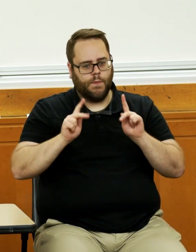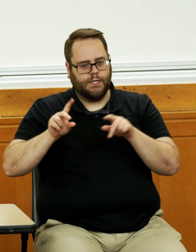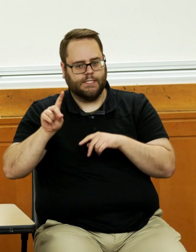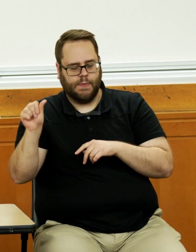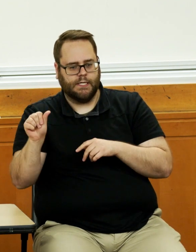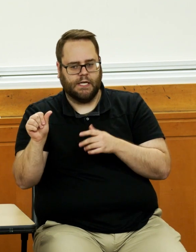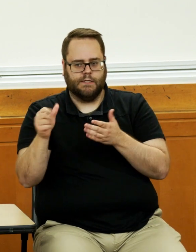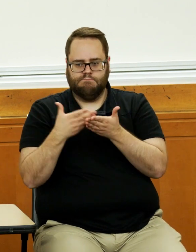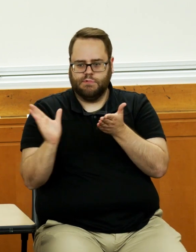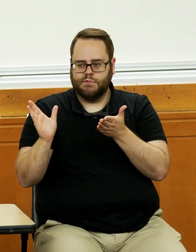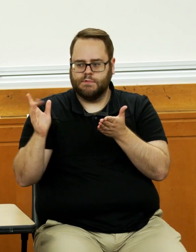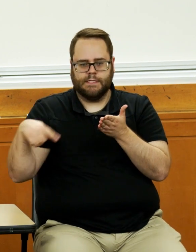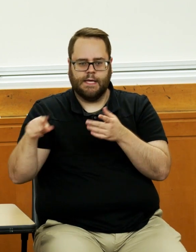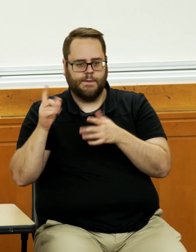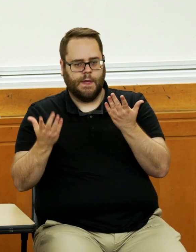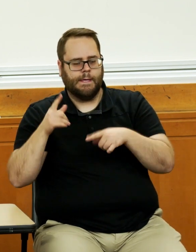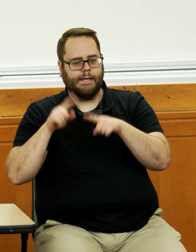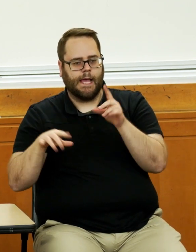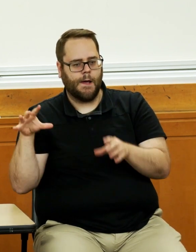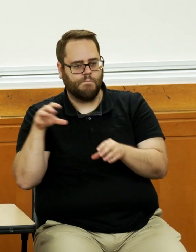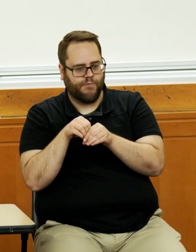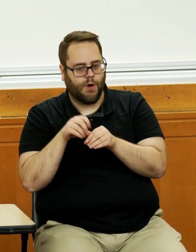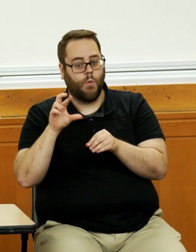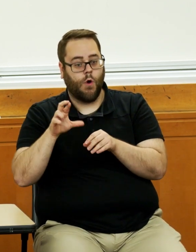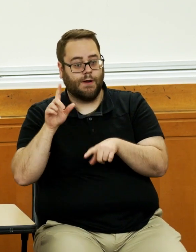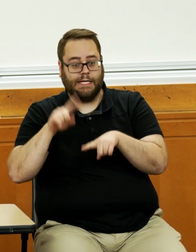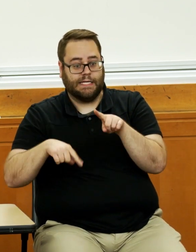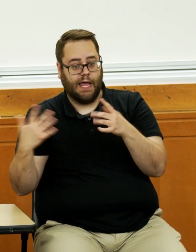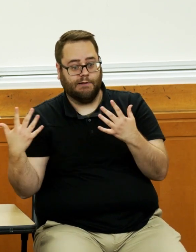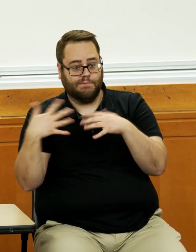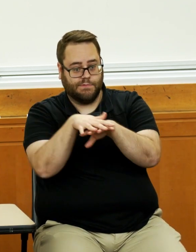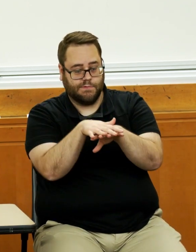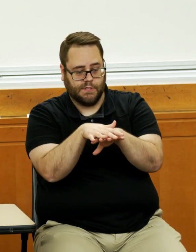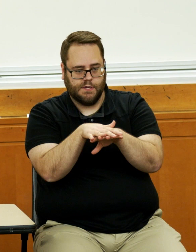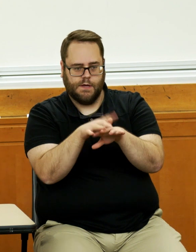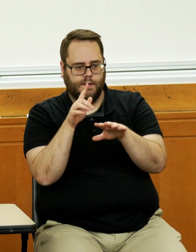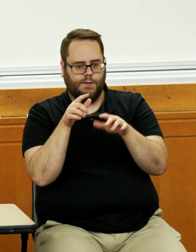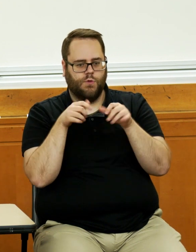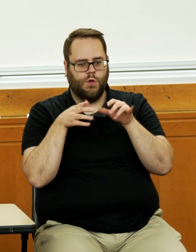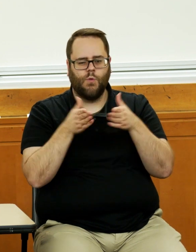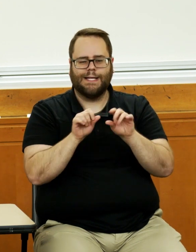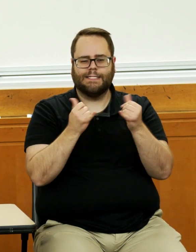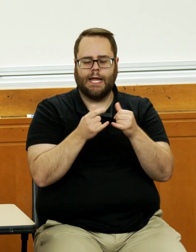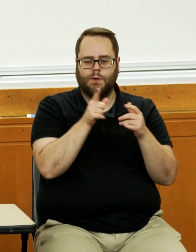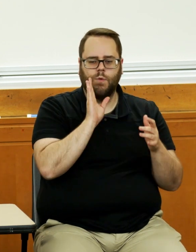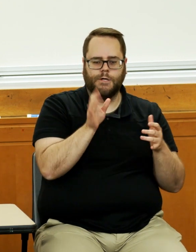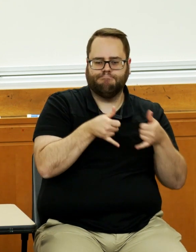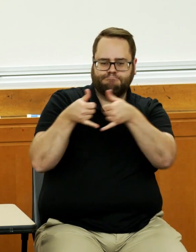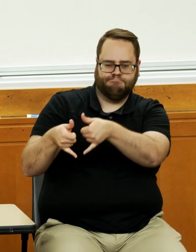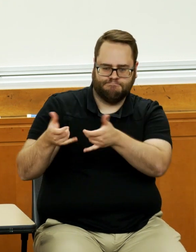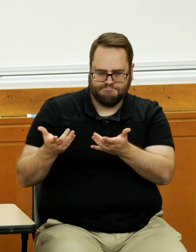not be able to otherwise perform or conform in ways that society rewards. So, I viewed belonging